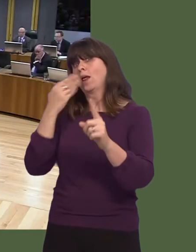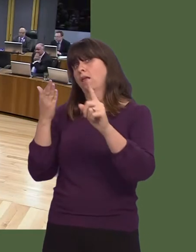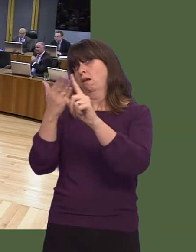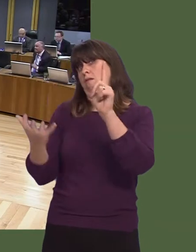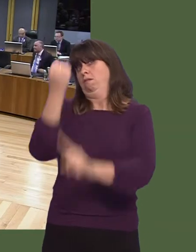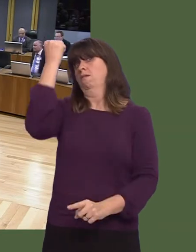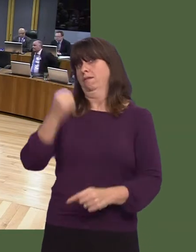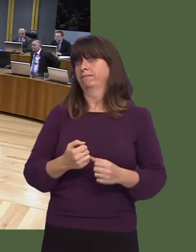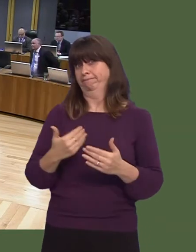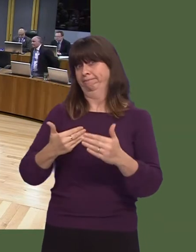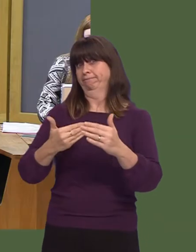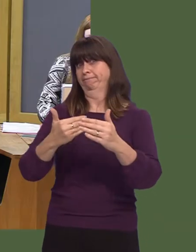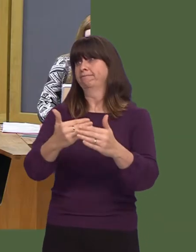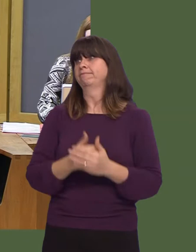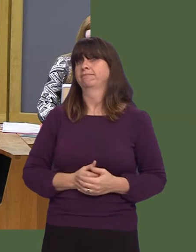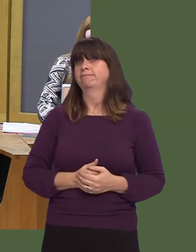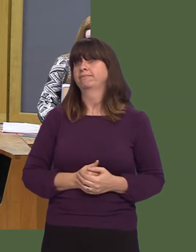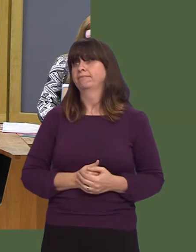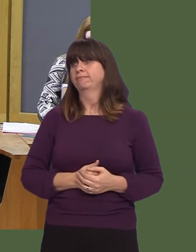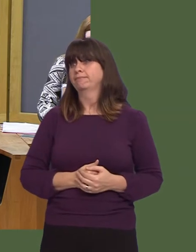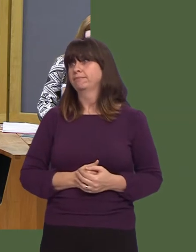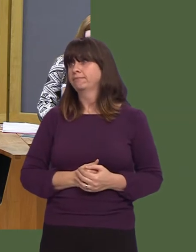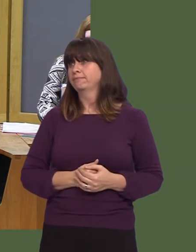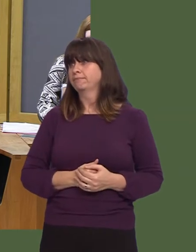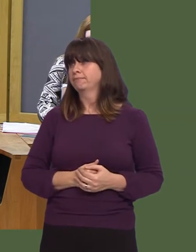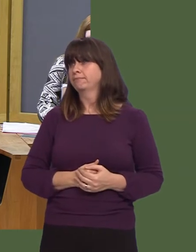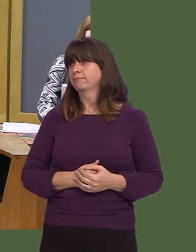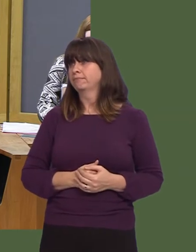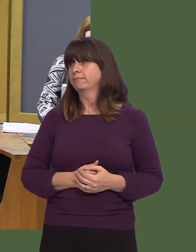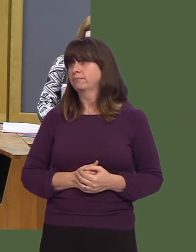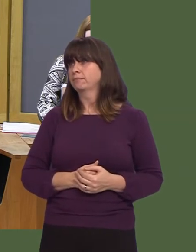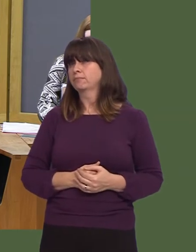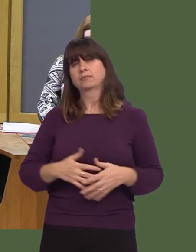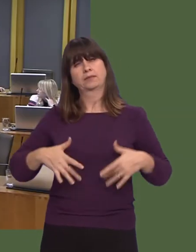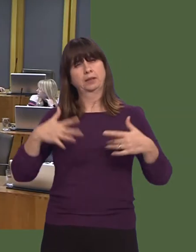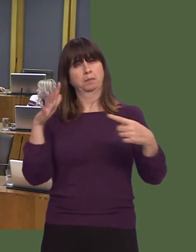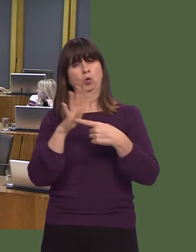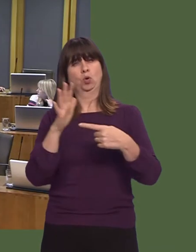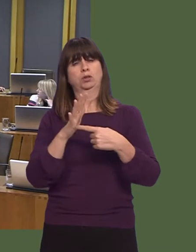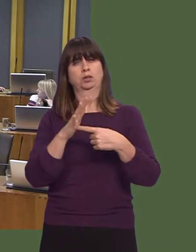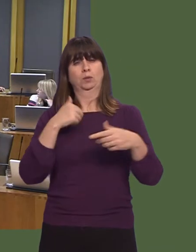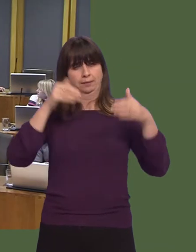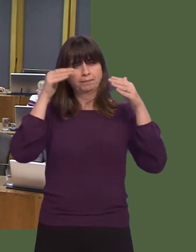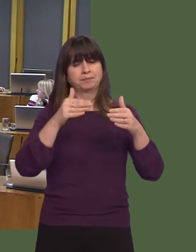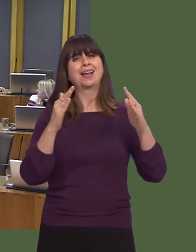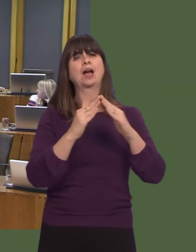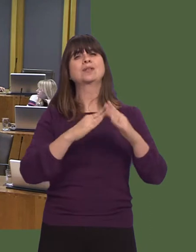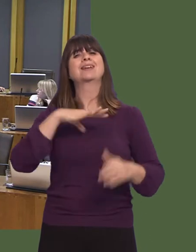Hefin David AM: I would argue that it's important that we address housing need far more, in